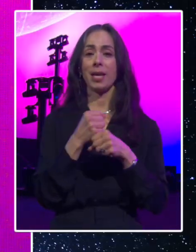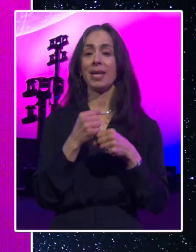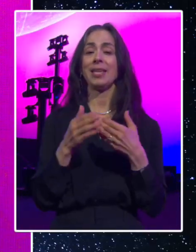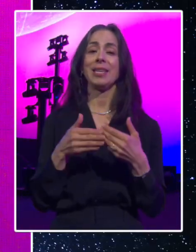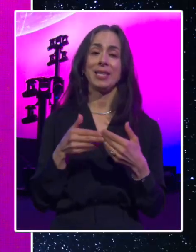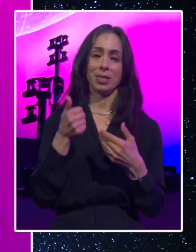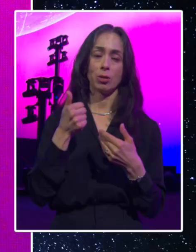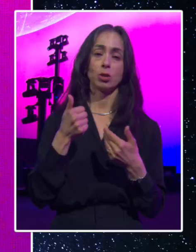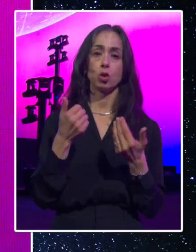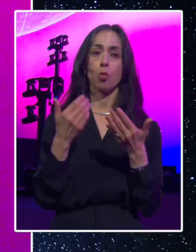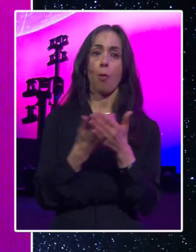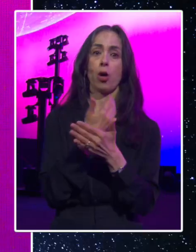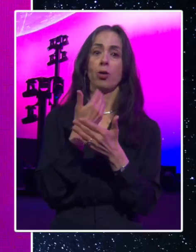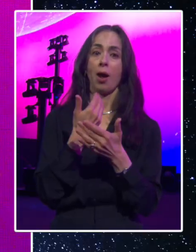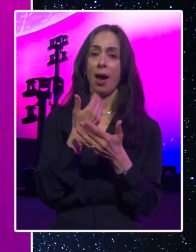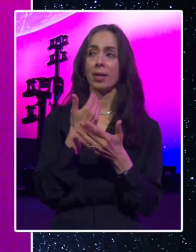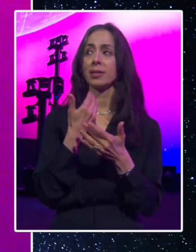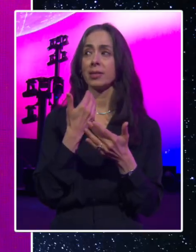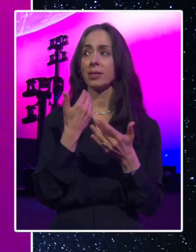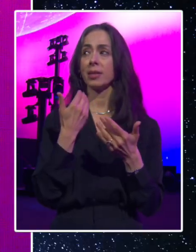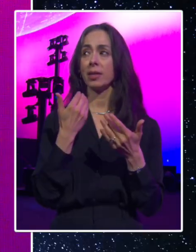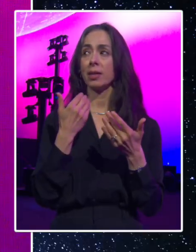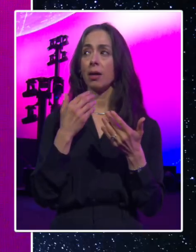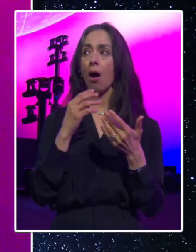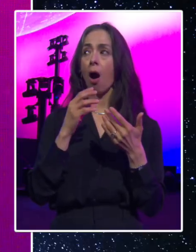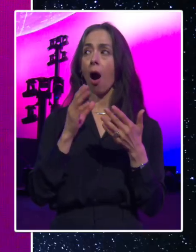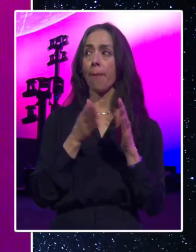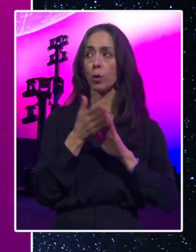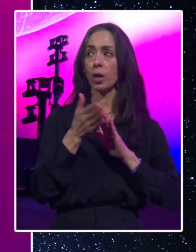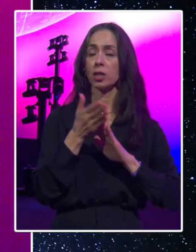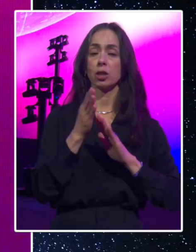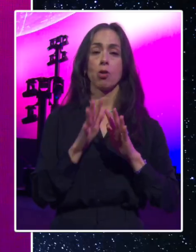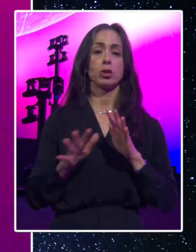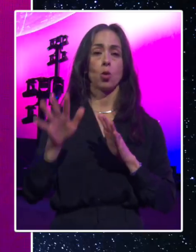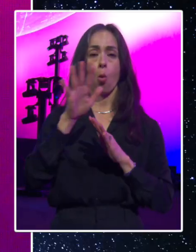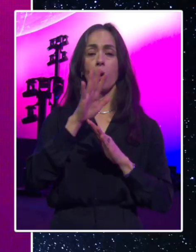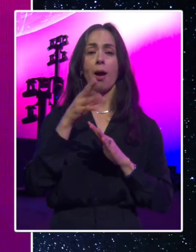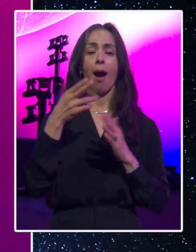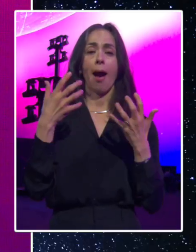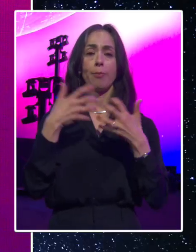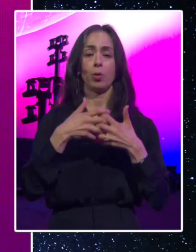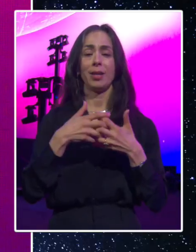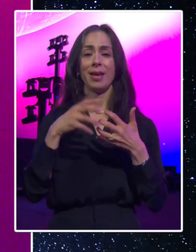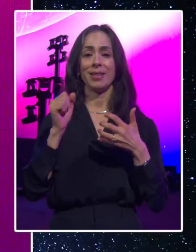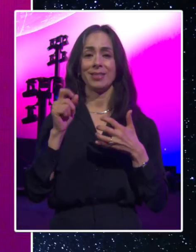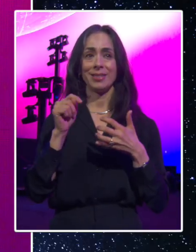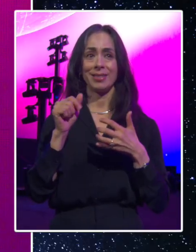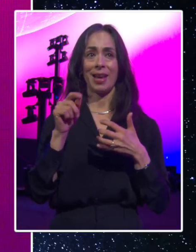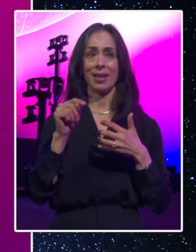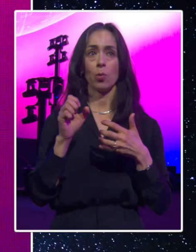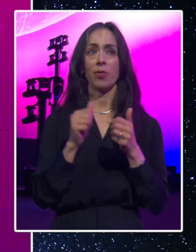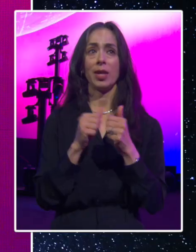Today, we are making it even easier to modernize IT operations across your entire hybrid state